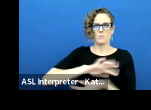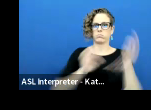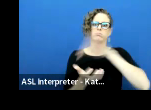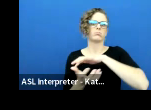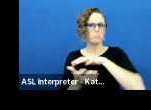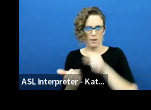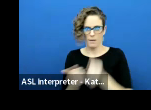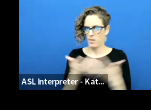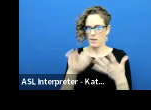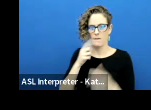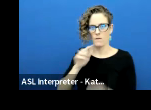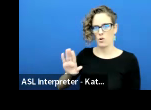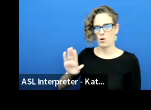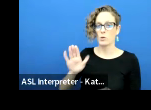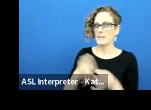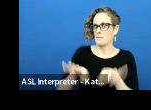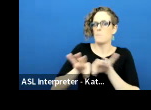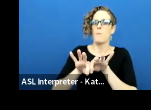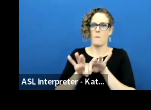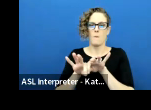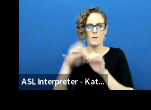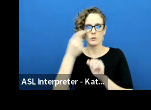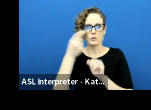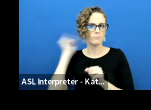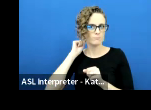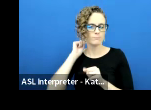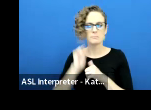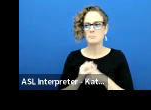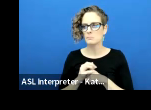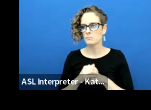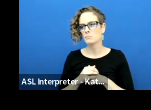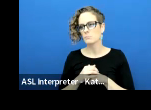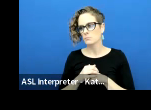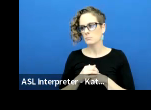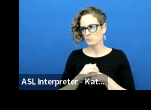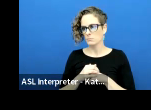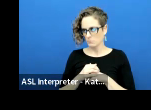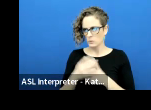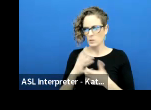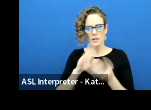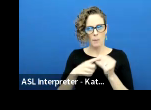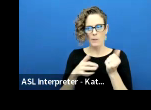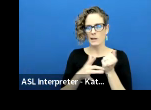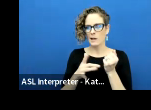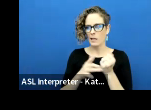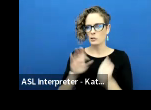that's a real important thing to take in mind um and we talked about technology biases and buy-in